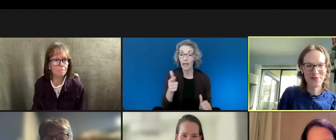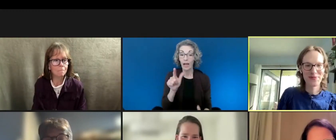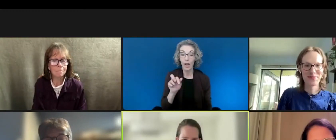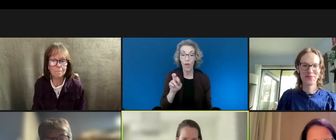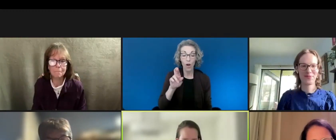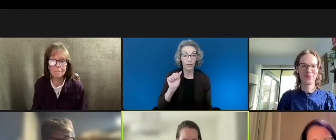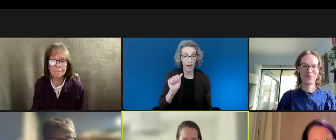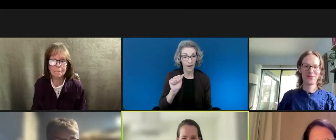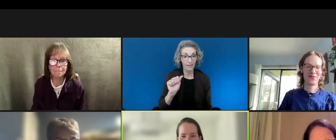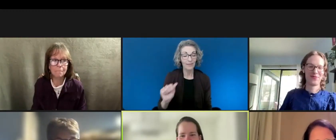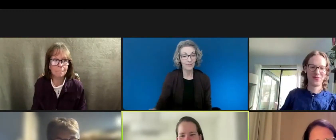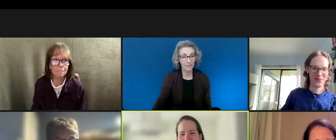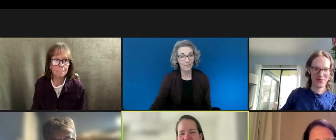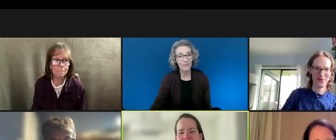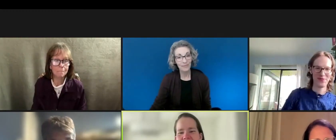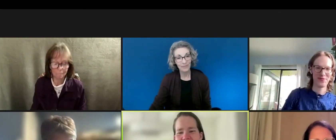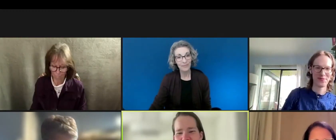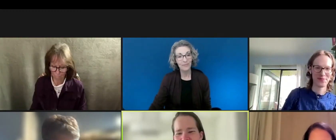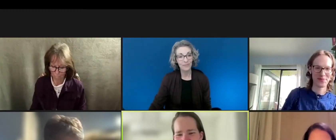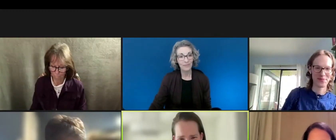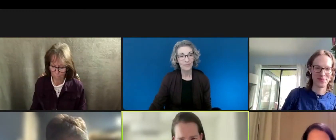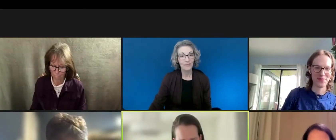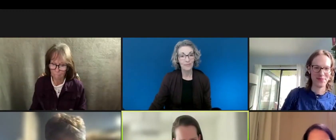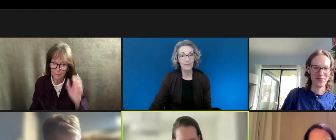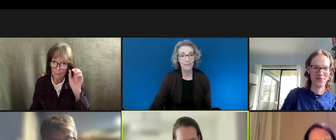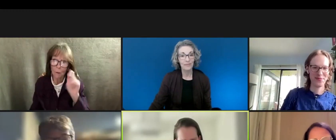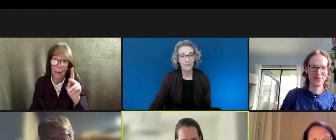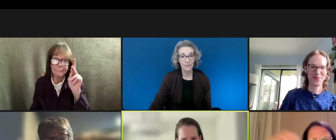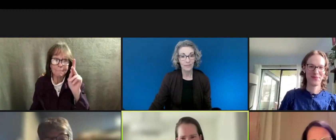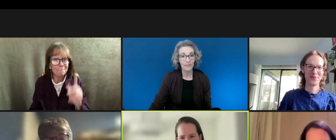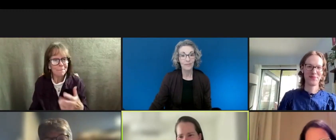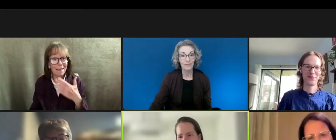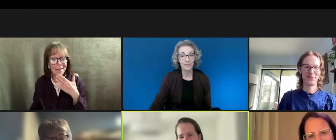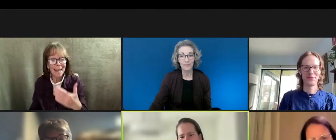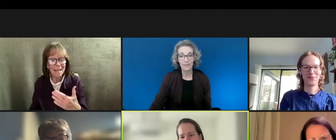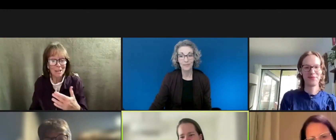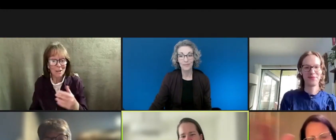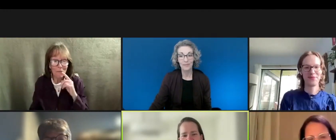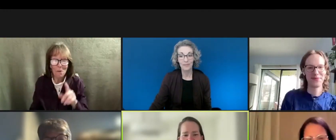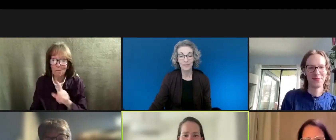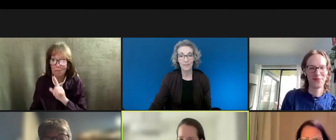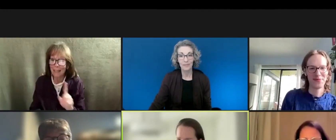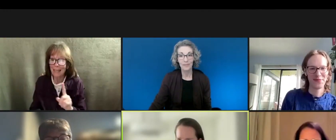Okay, so thank you for engaging with us in that disclosure.